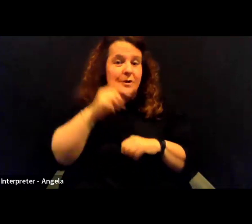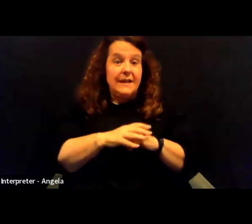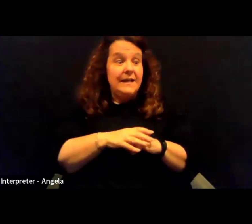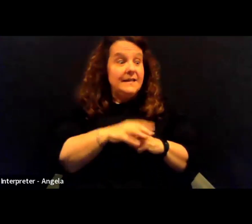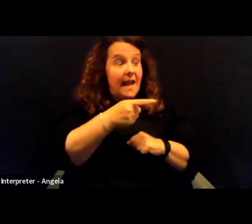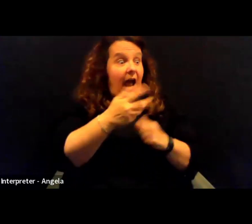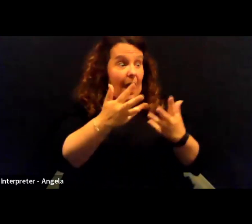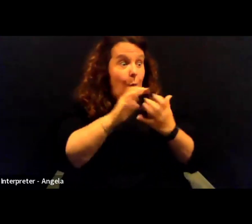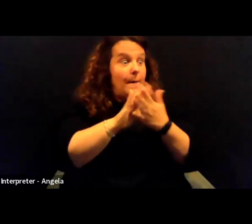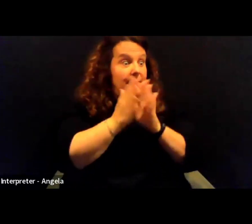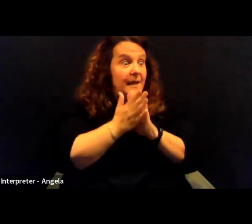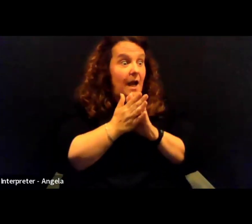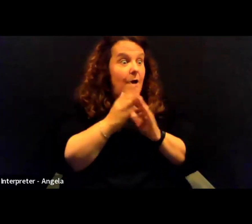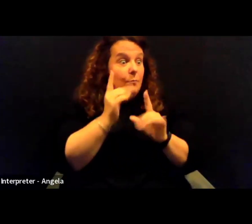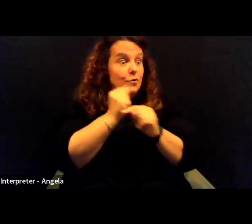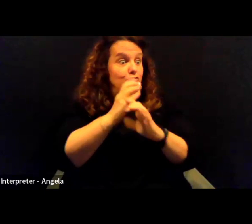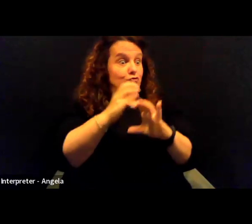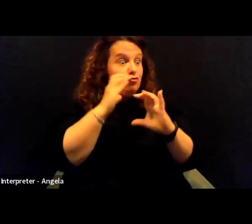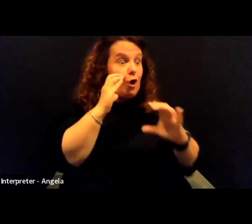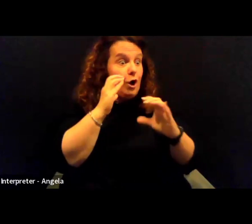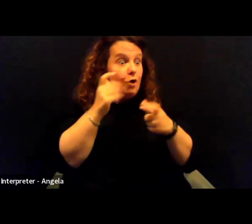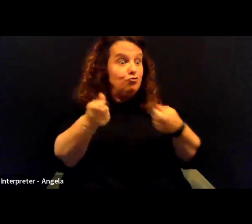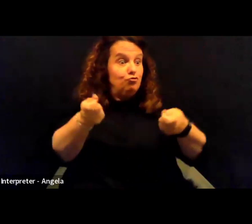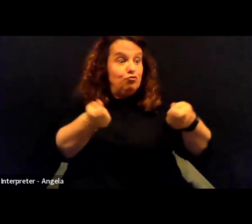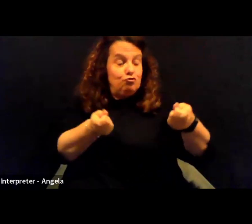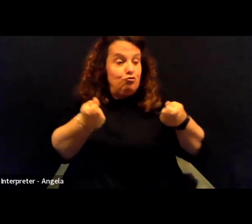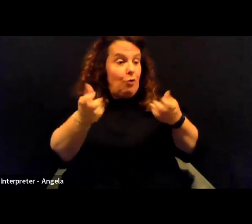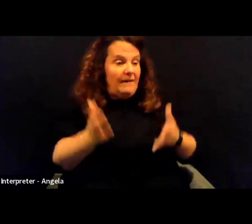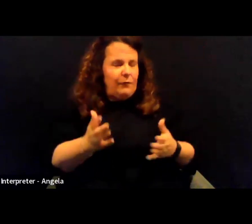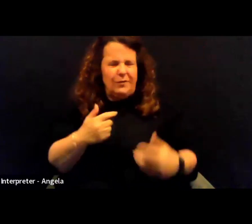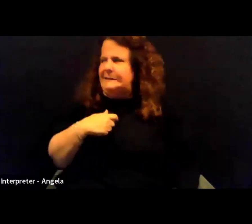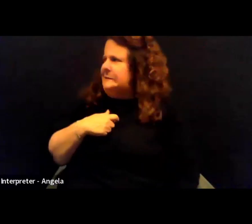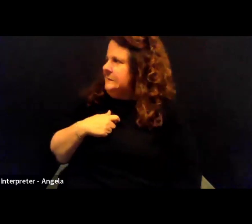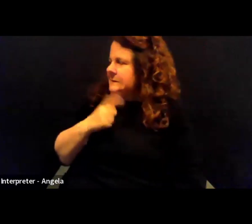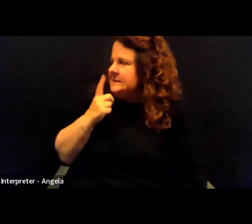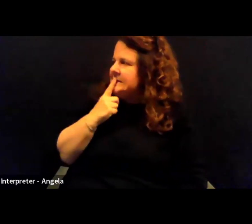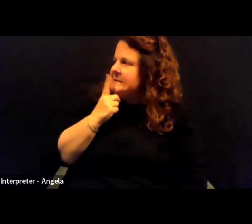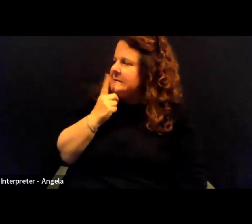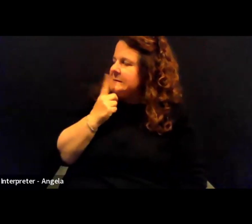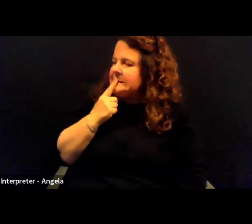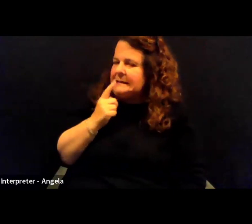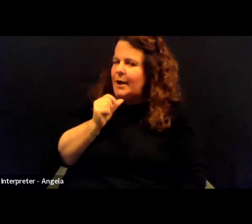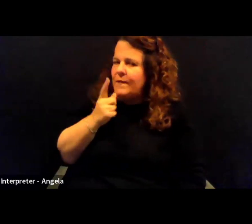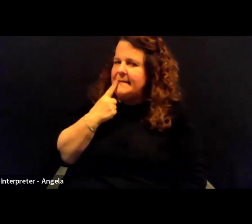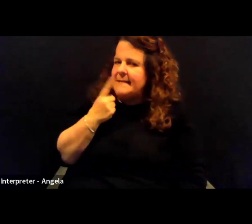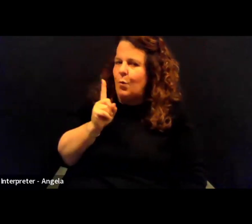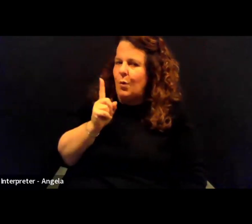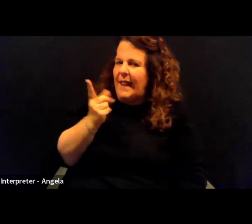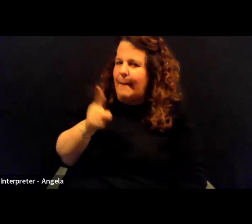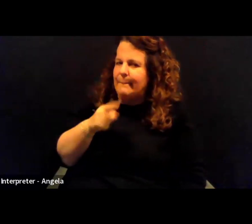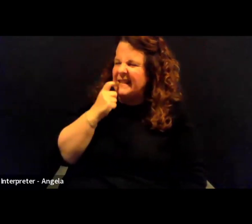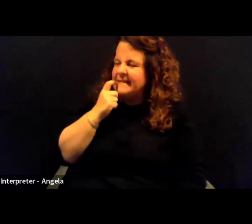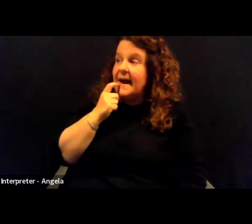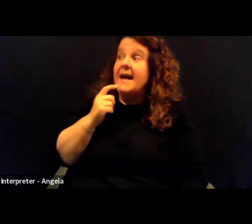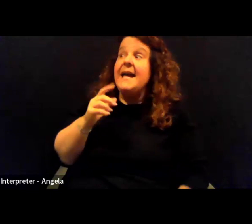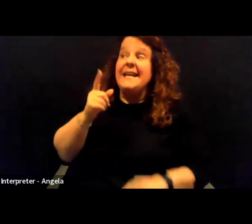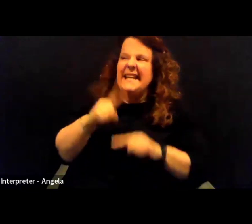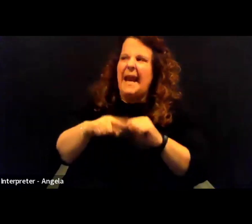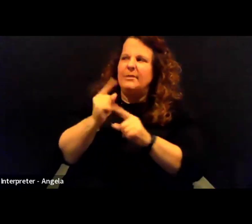driver and I'm like, well, I don't think that one's going to going to go. I don't think you're going to be able to be a truck driver.